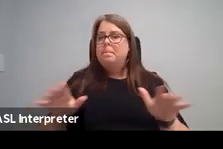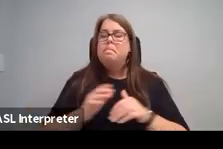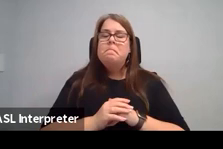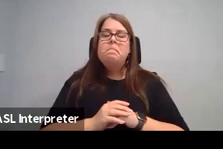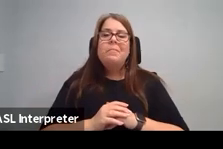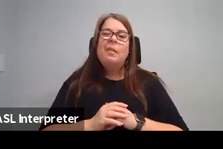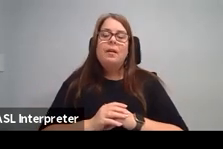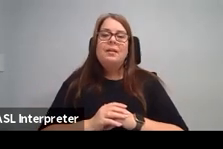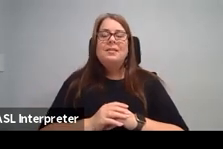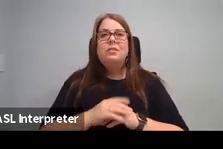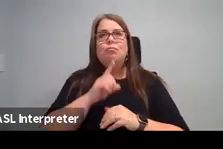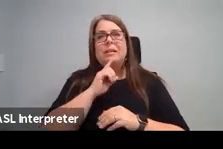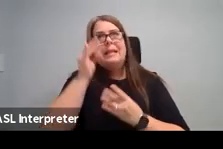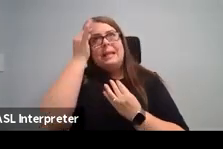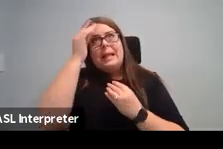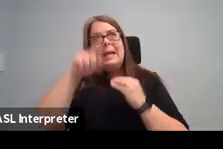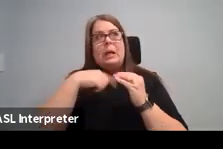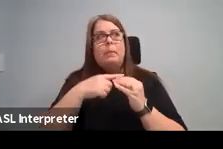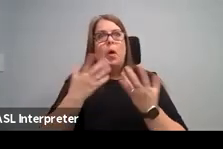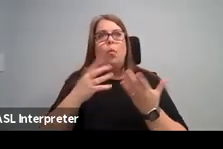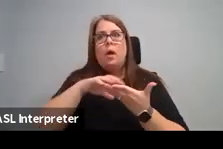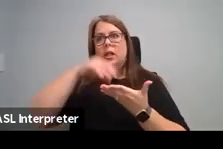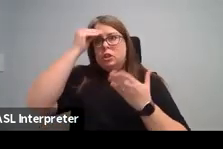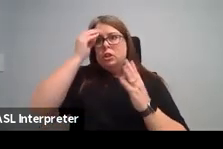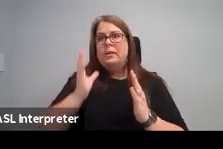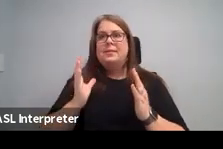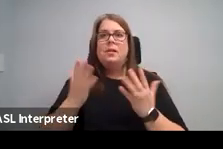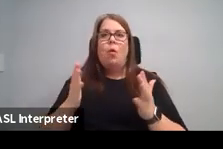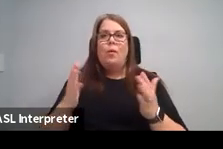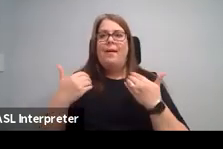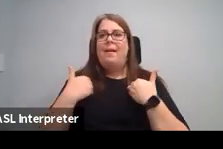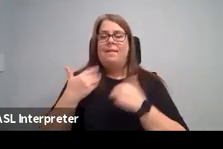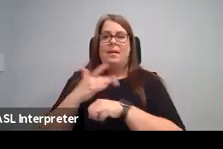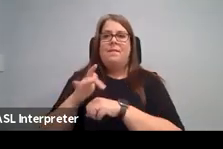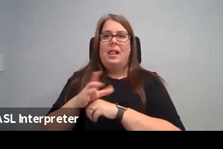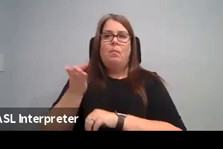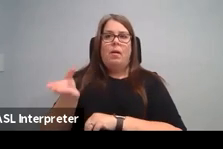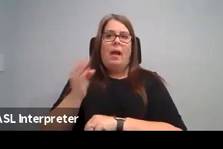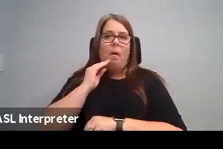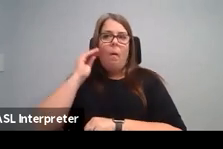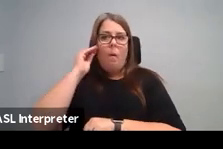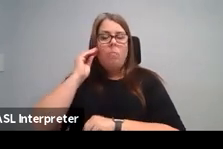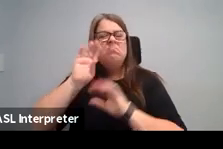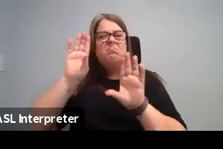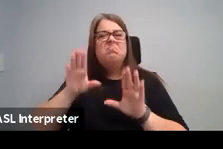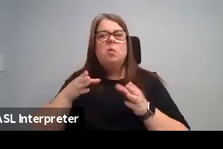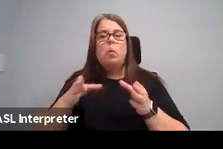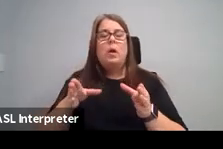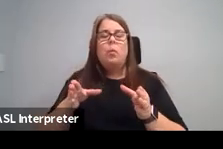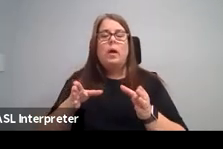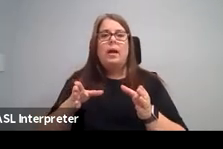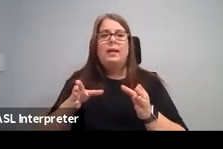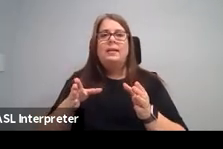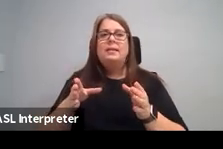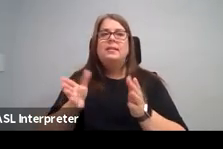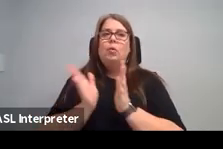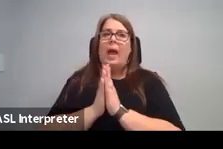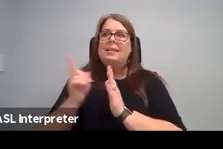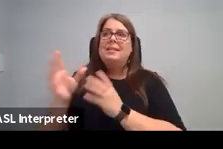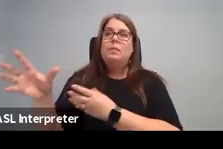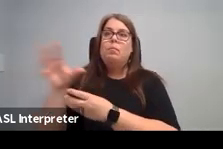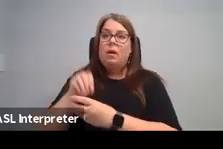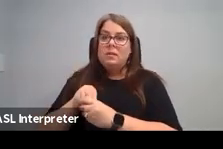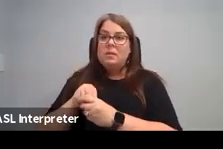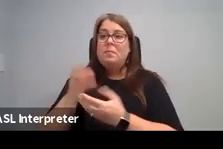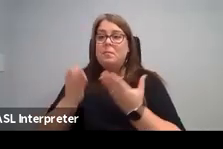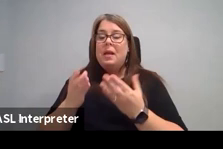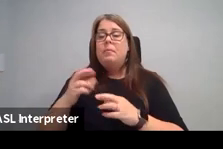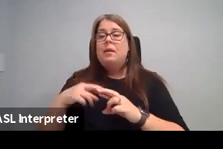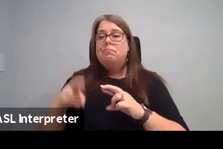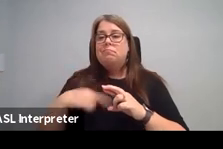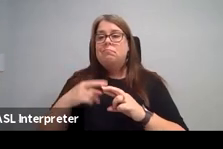Jewyl Alderson Clarke, SDCOE: being thoughtful about what students might be able to have home is also a great way to not only have them, you know, participate, but also perhaps up cycle and be thoughtful about that side.